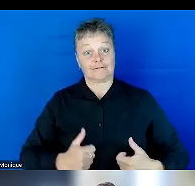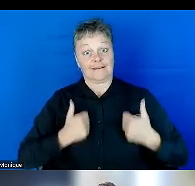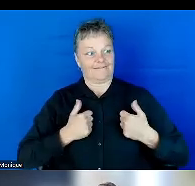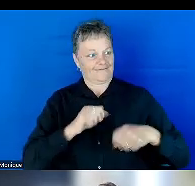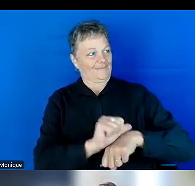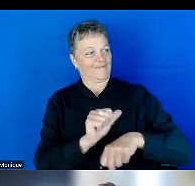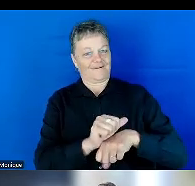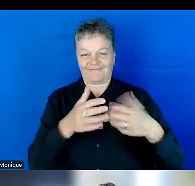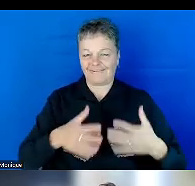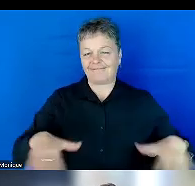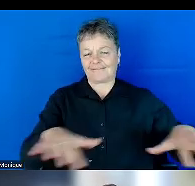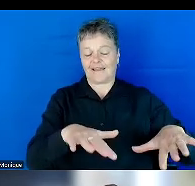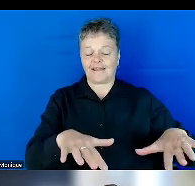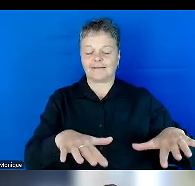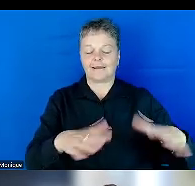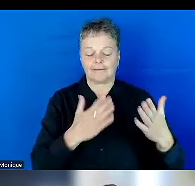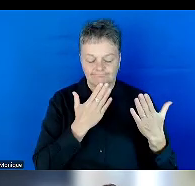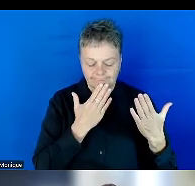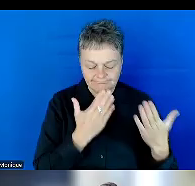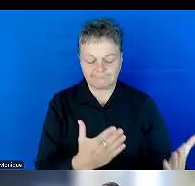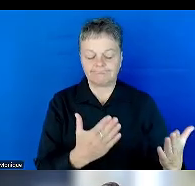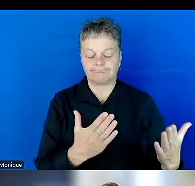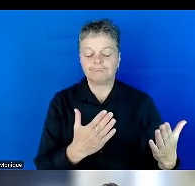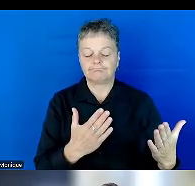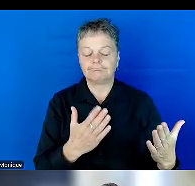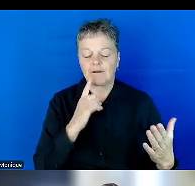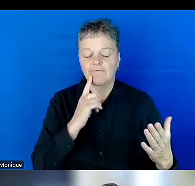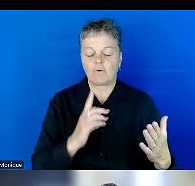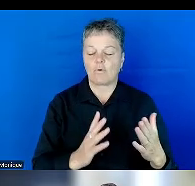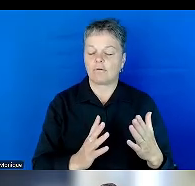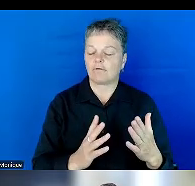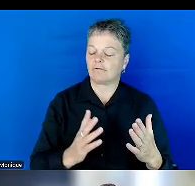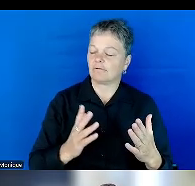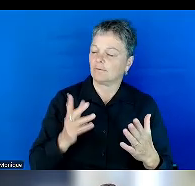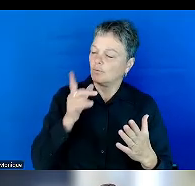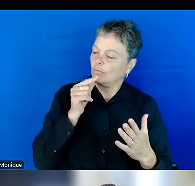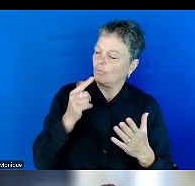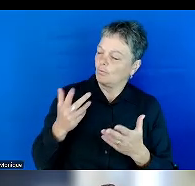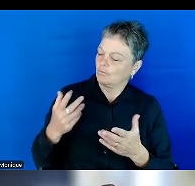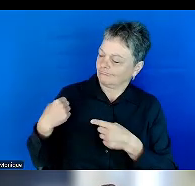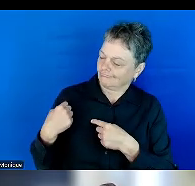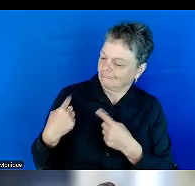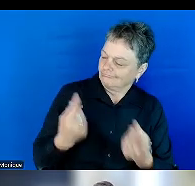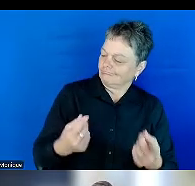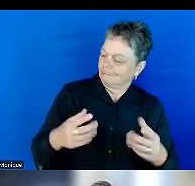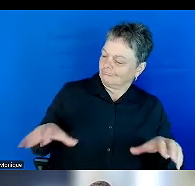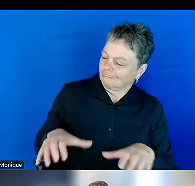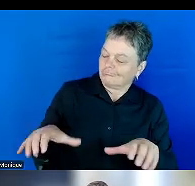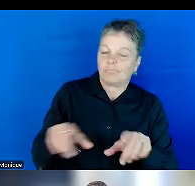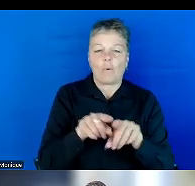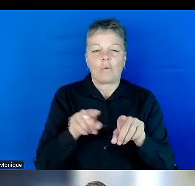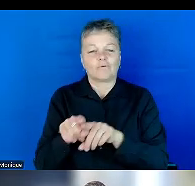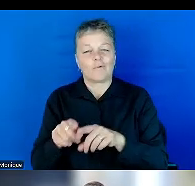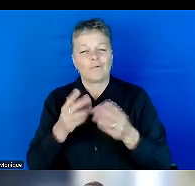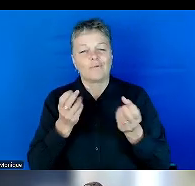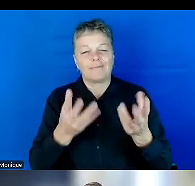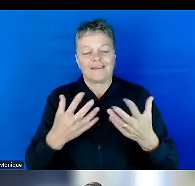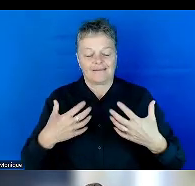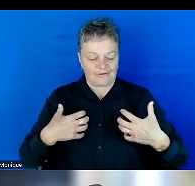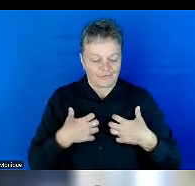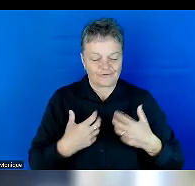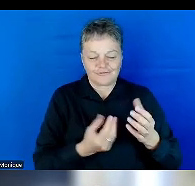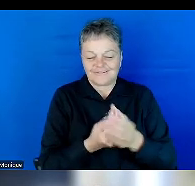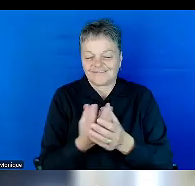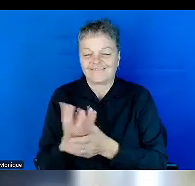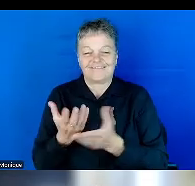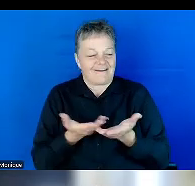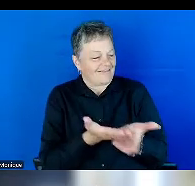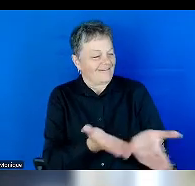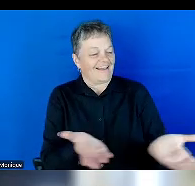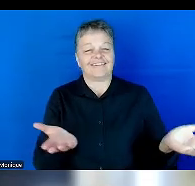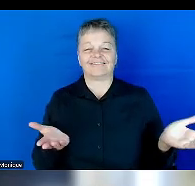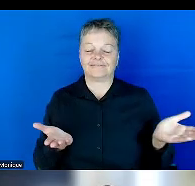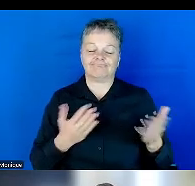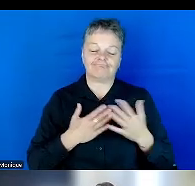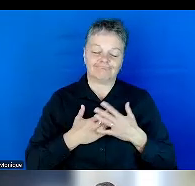We give gratitude for the generations that have come before and for the creatures on the land.